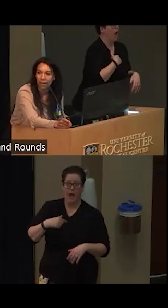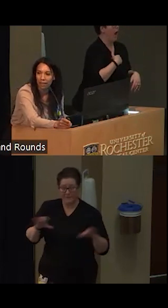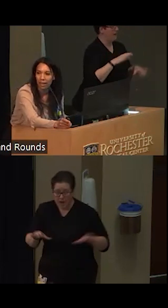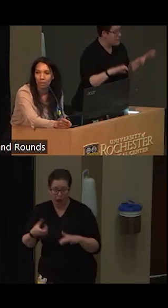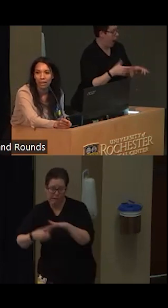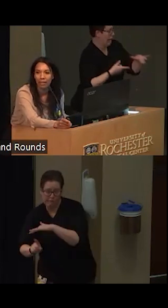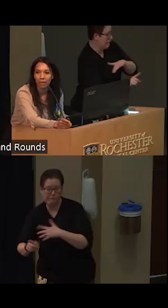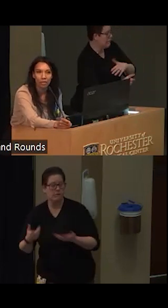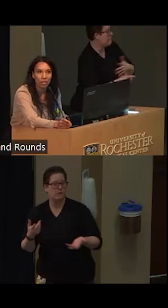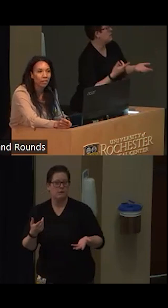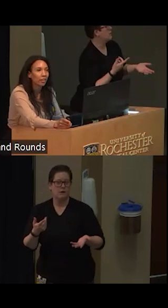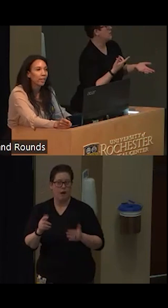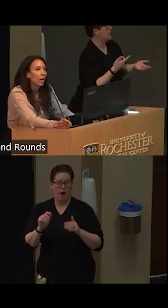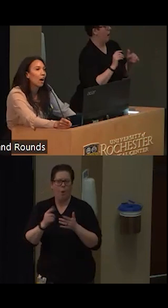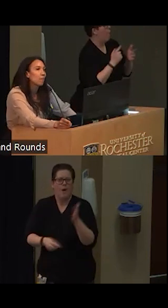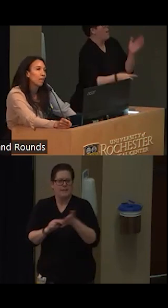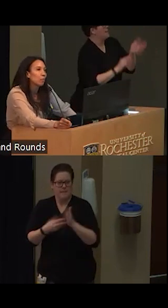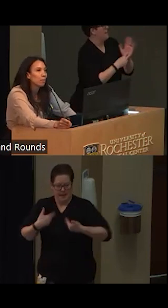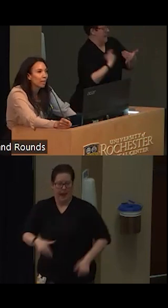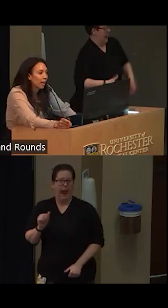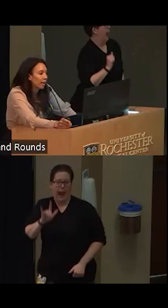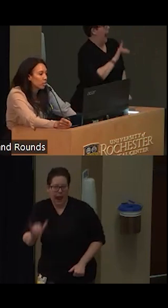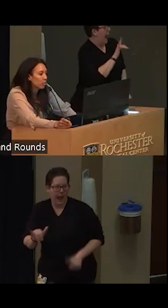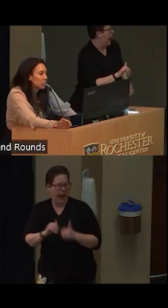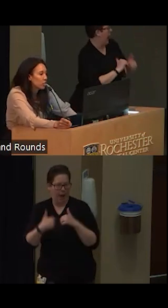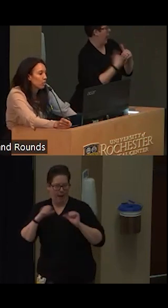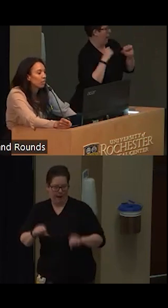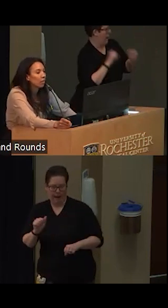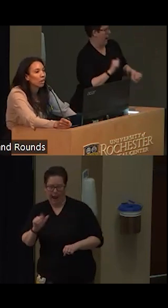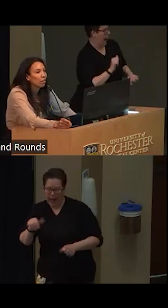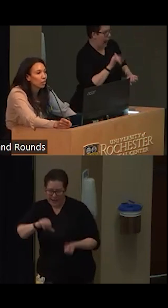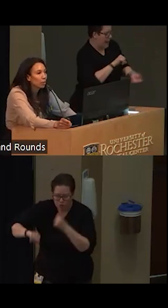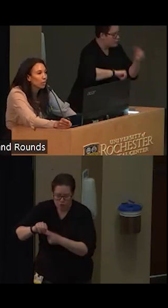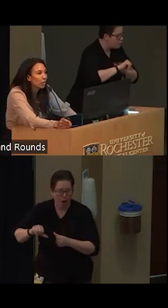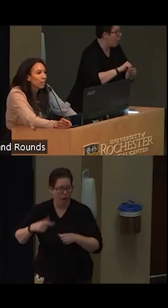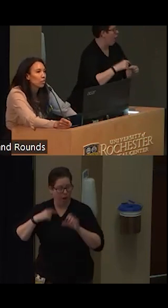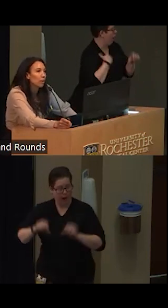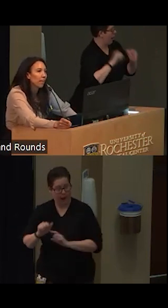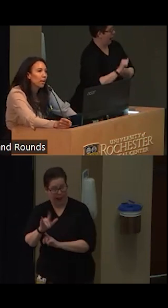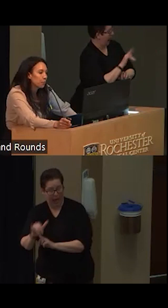ally can we be an ally to each other can we be an ally to patients do we feel comfortable doing that